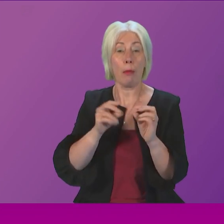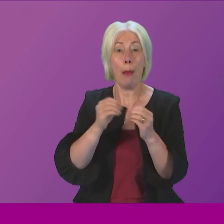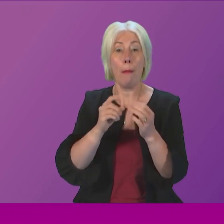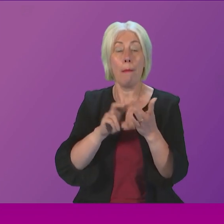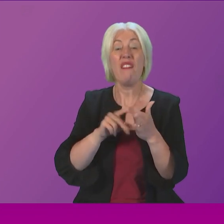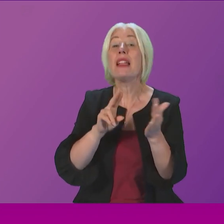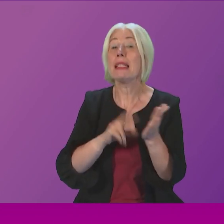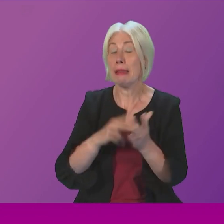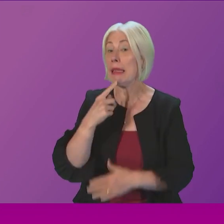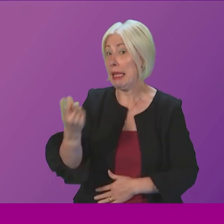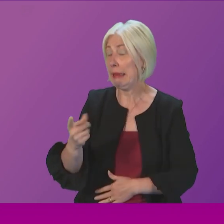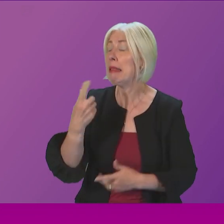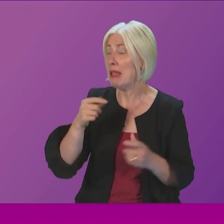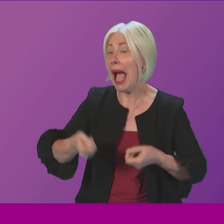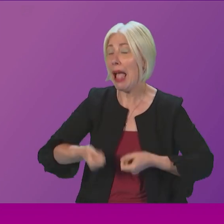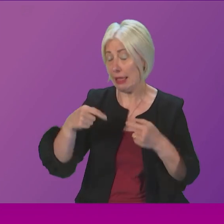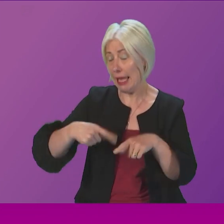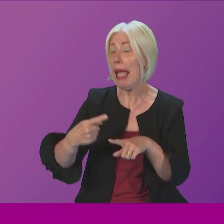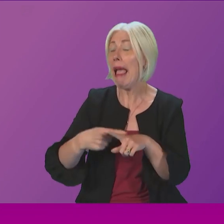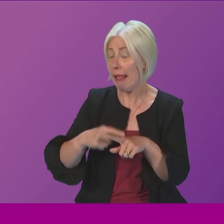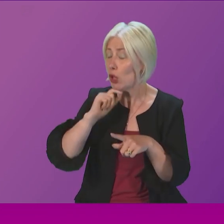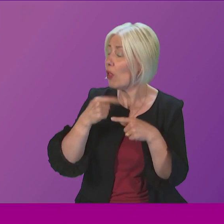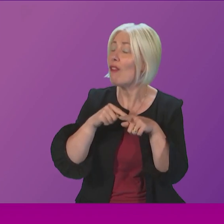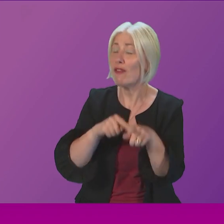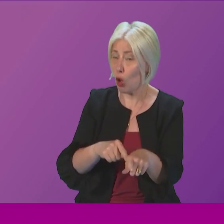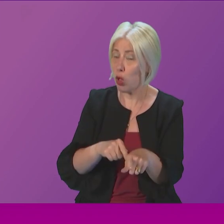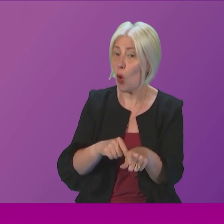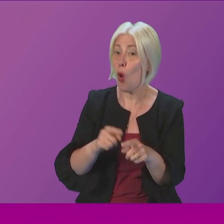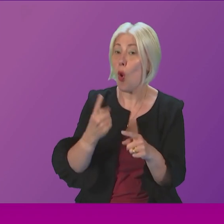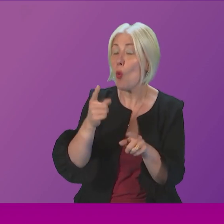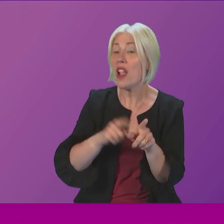Committee, has highlighted that England will follow the same path a year later and has